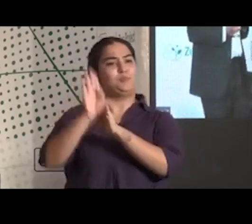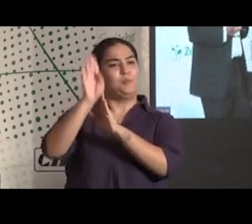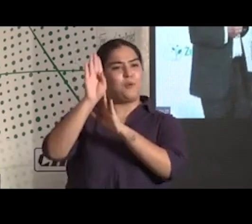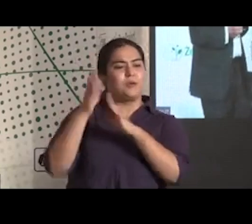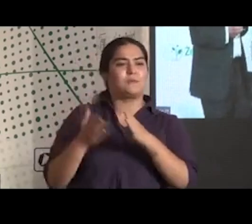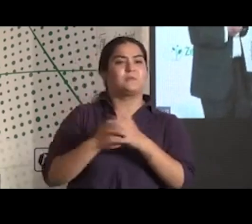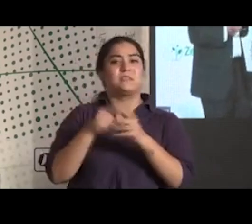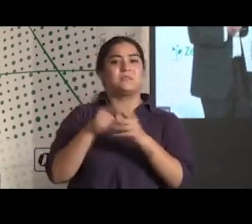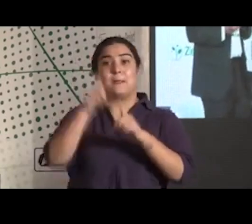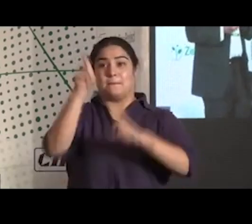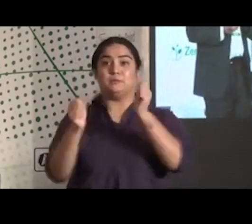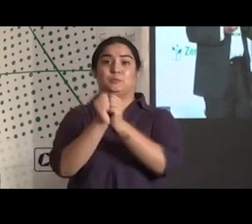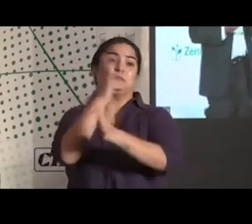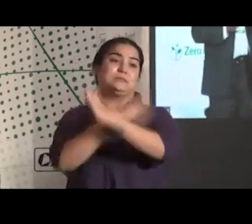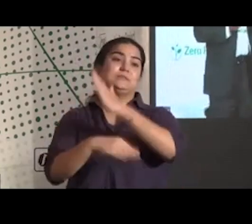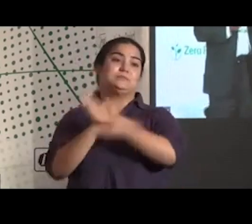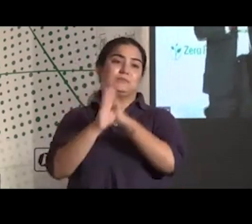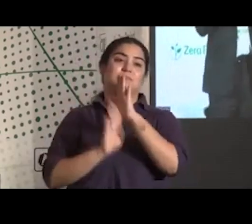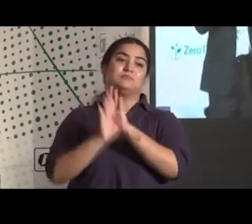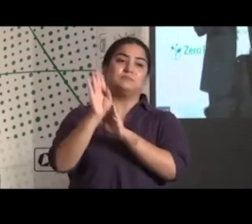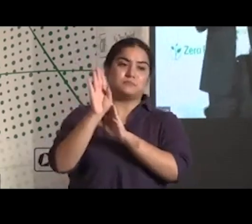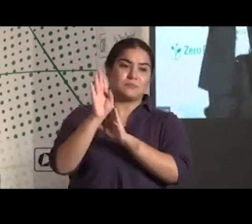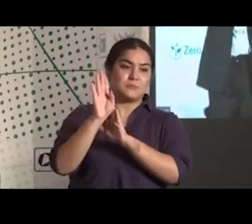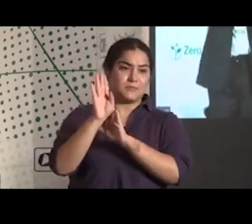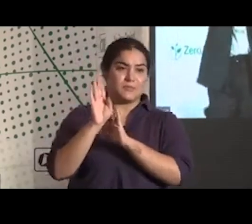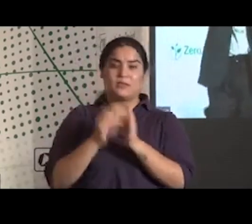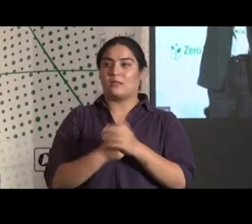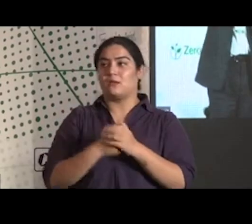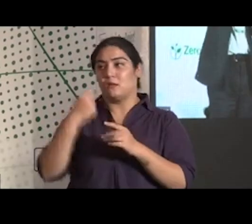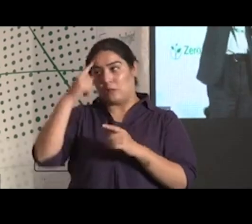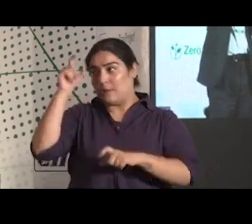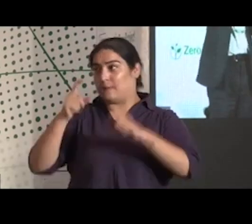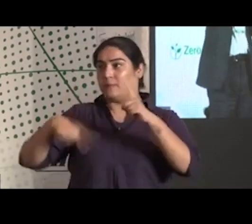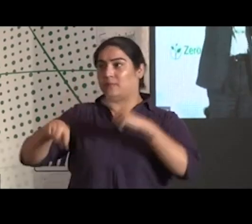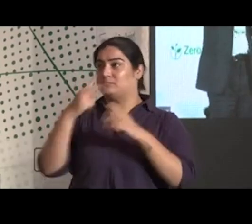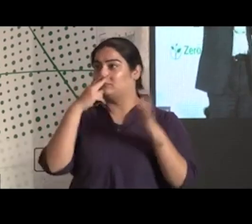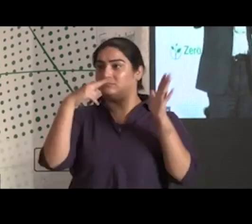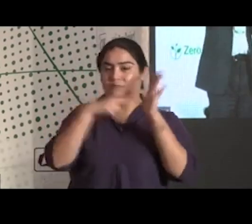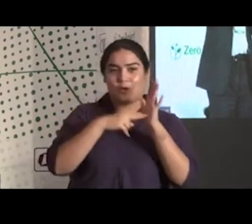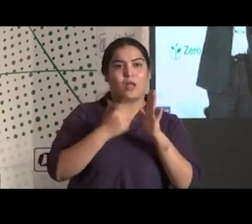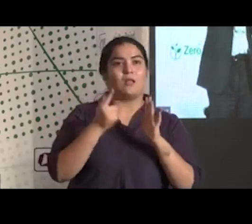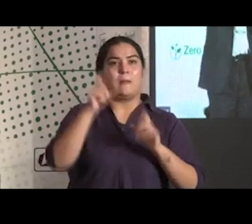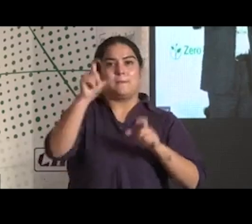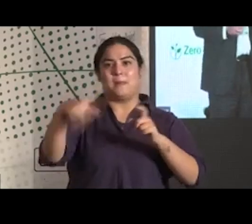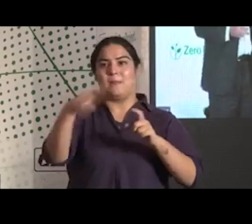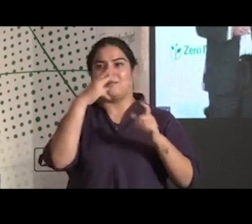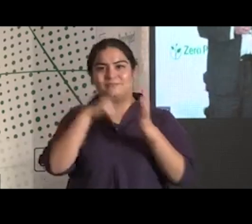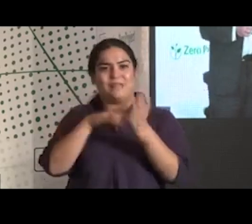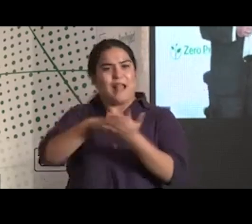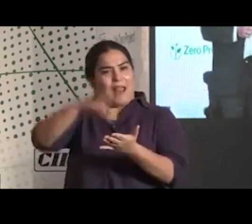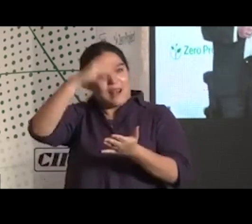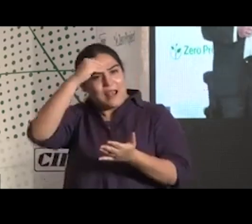of person with disabilities in in India, and also use what you have built here. And never underestimate what's happening here in India